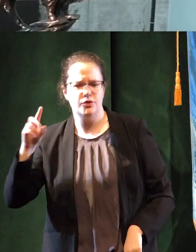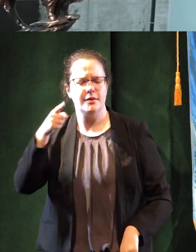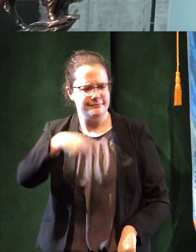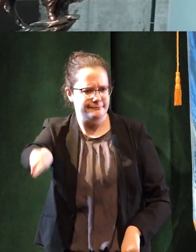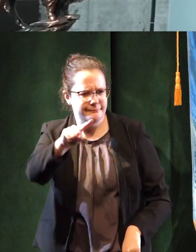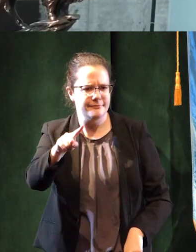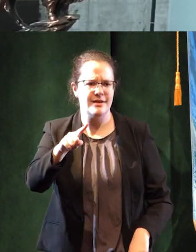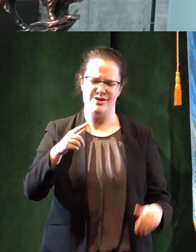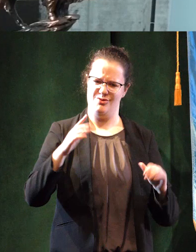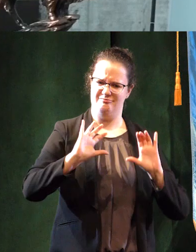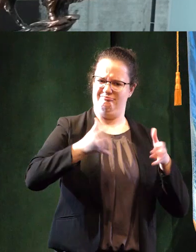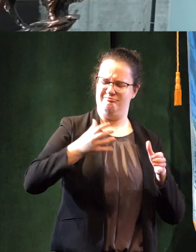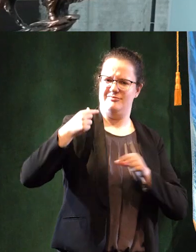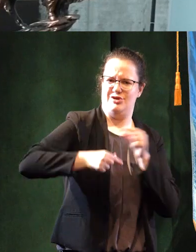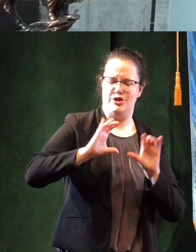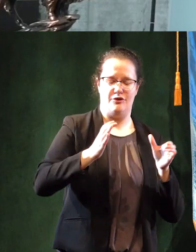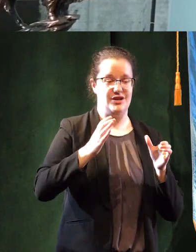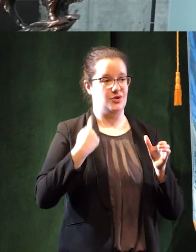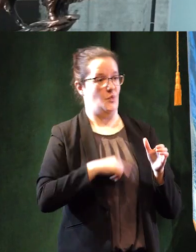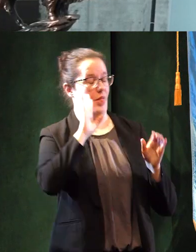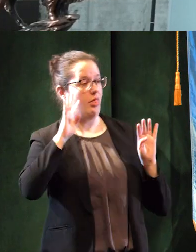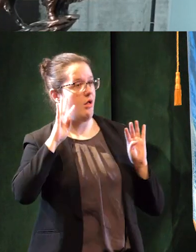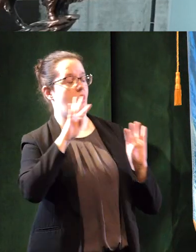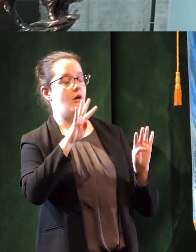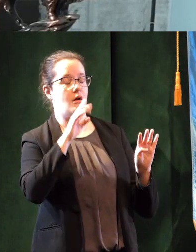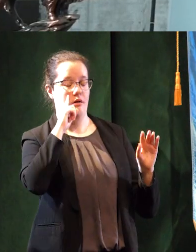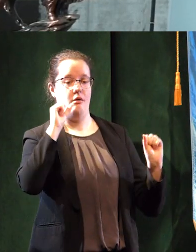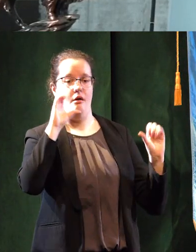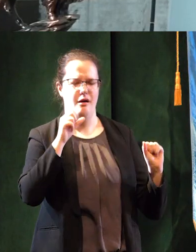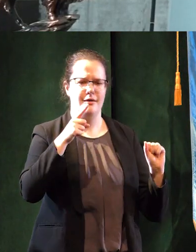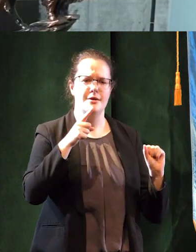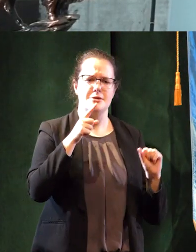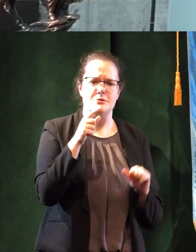potential to be the generation held in a steam and awe for your grit and your